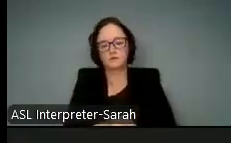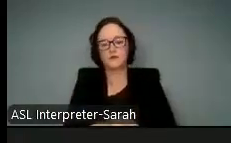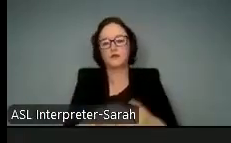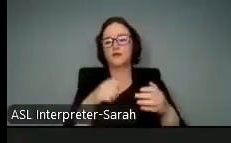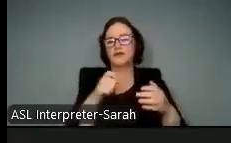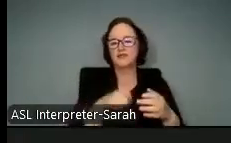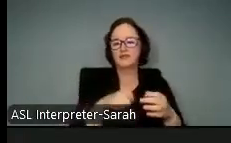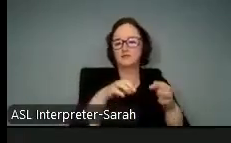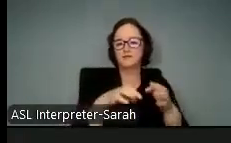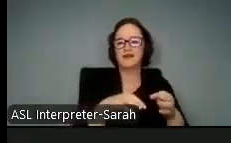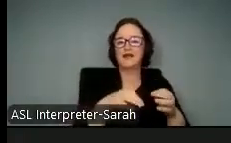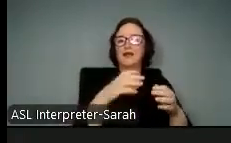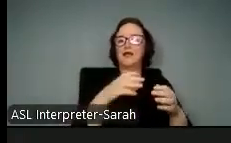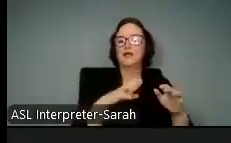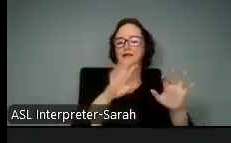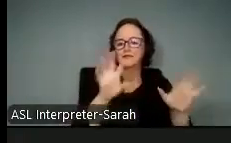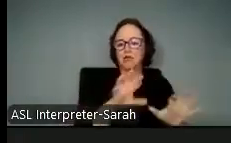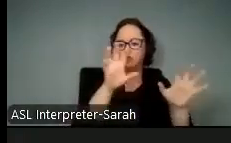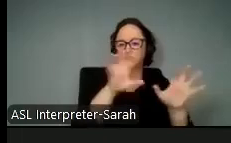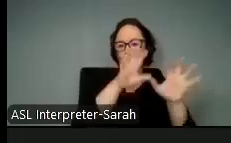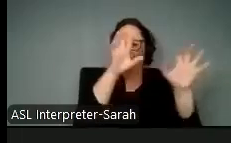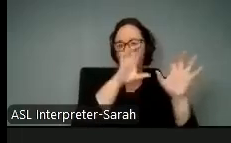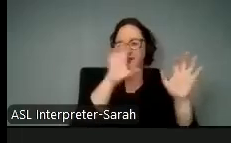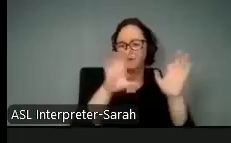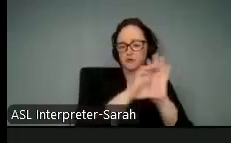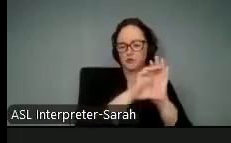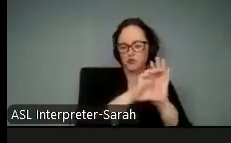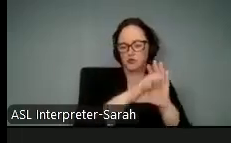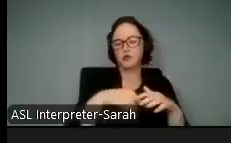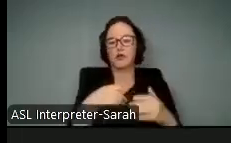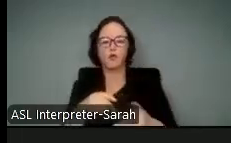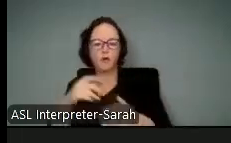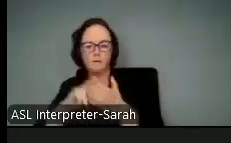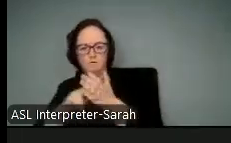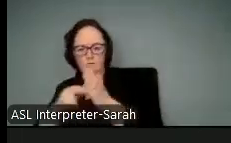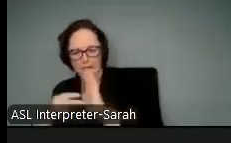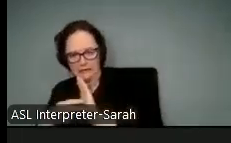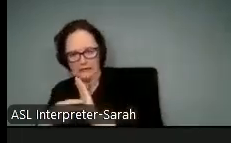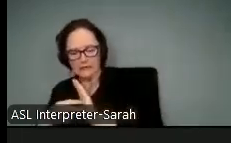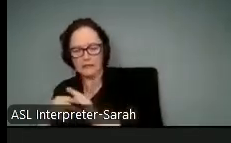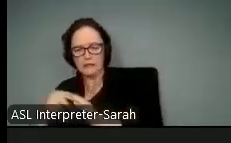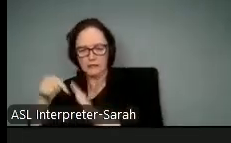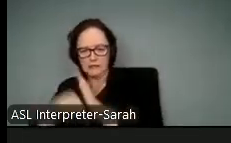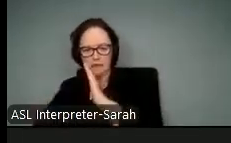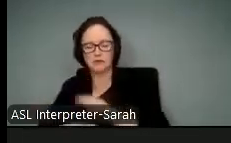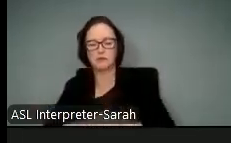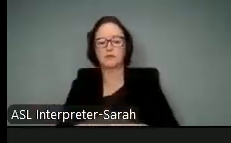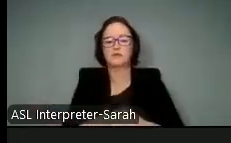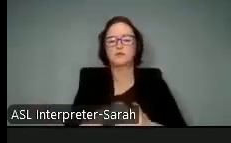So for decorative images we don't want alt text. I know that can be a little counterintuitive. There's a lot of advice out there,